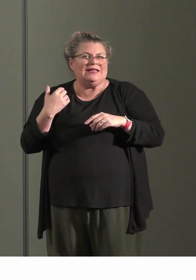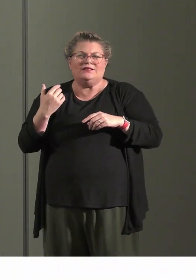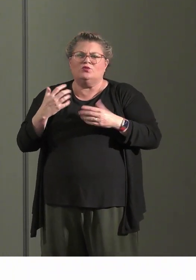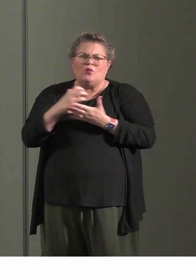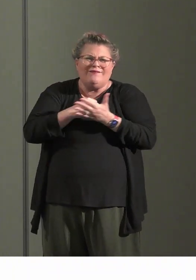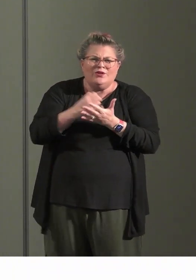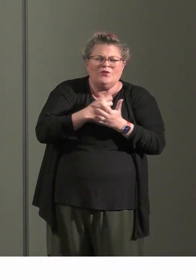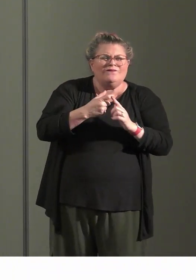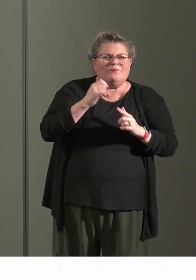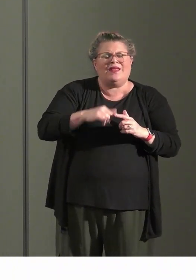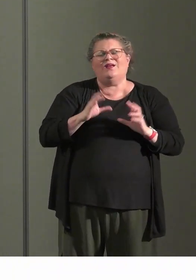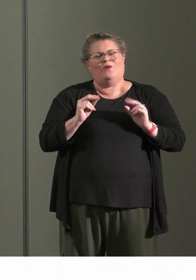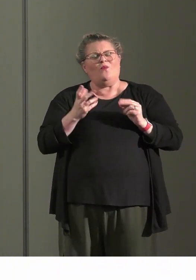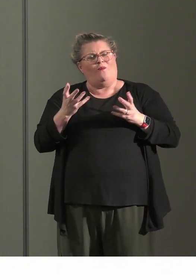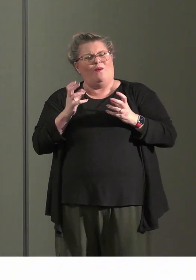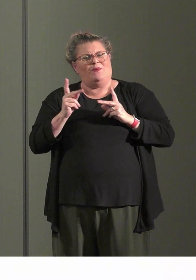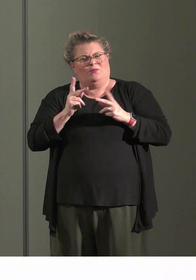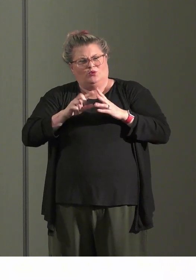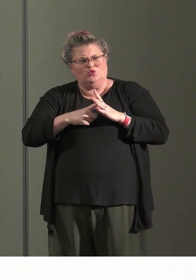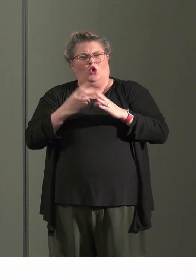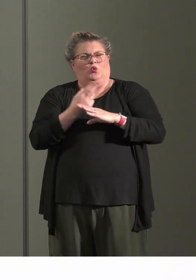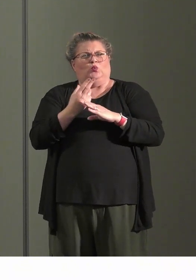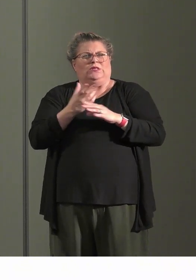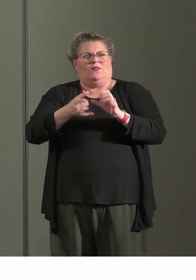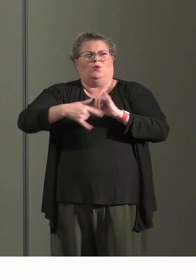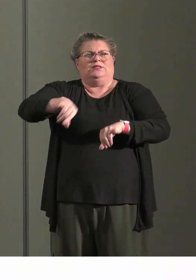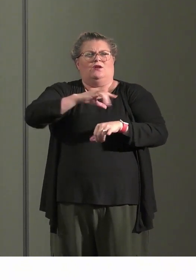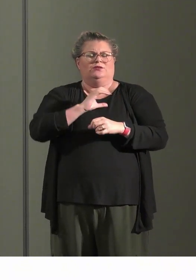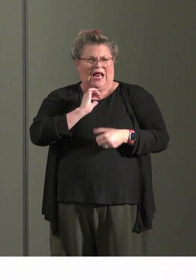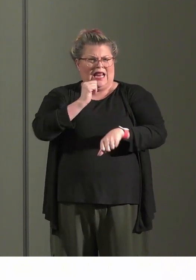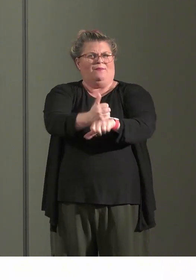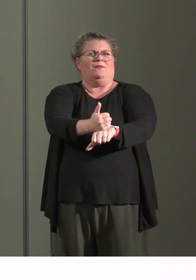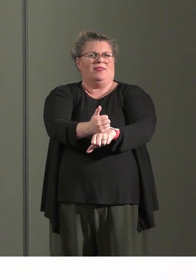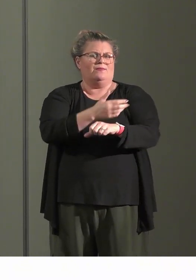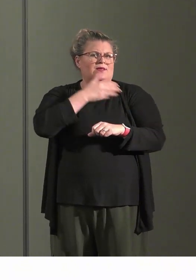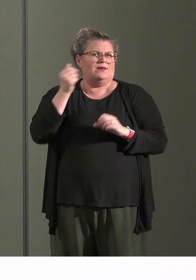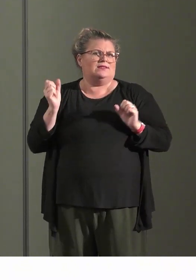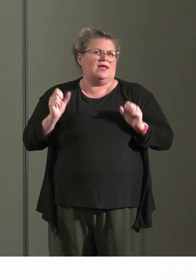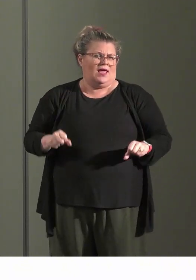the standards and implement them to the best way they can. On international level we hope